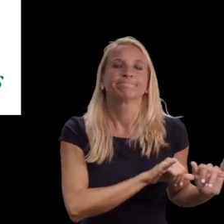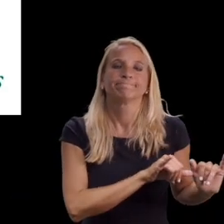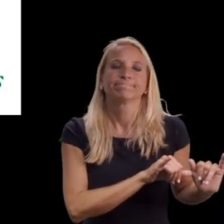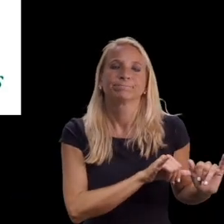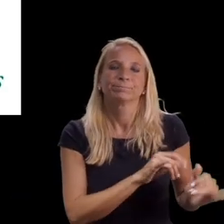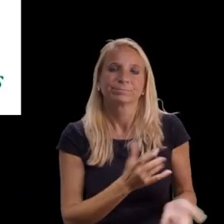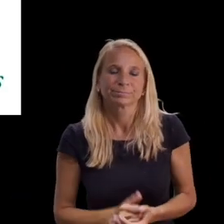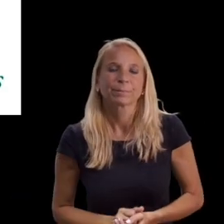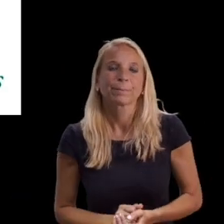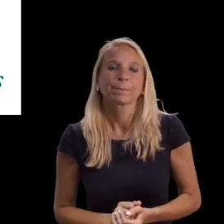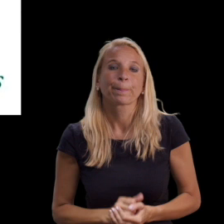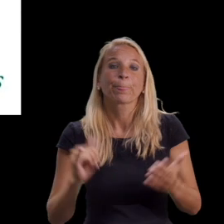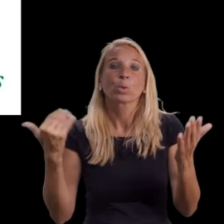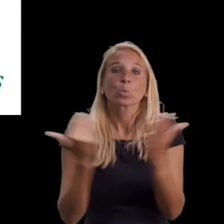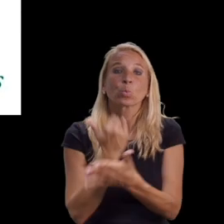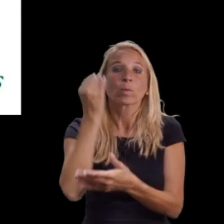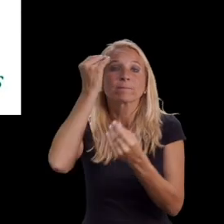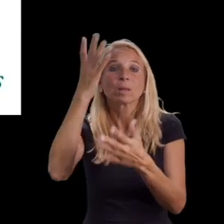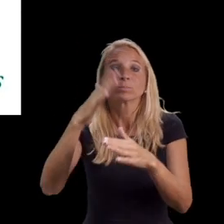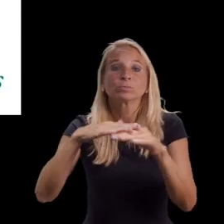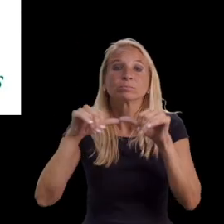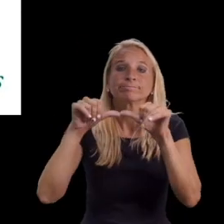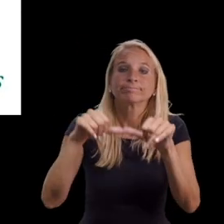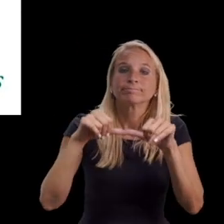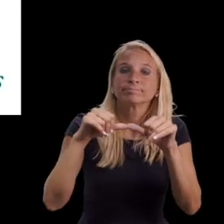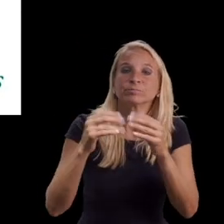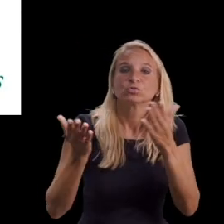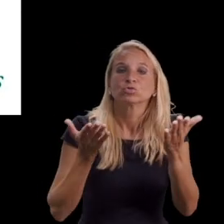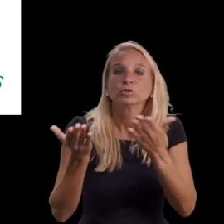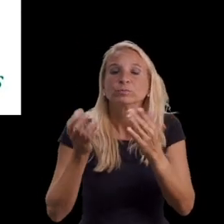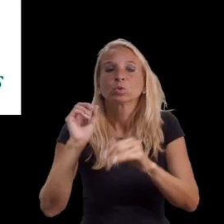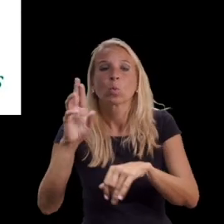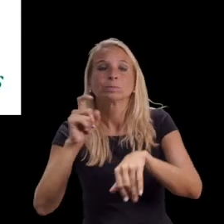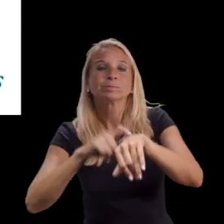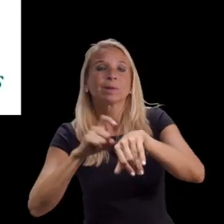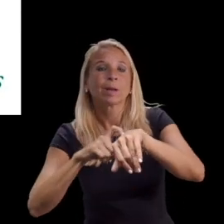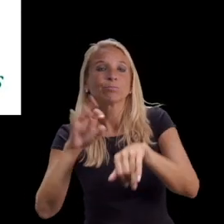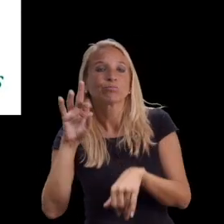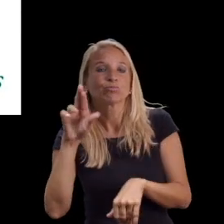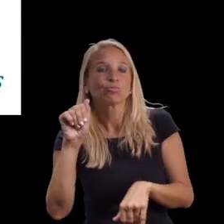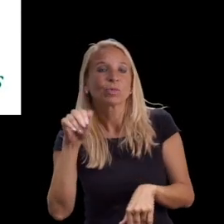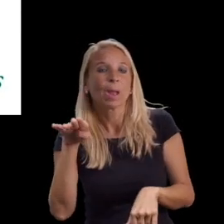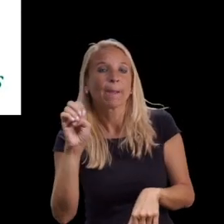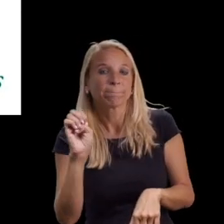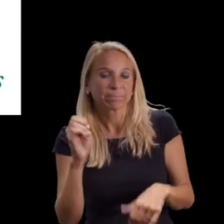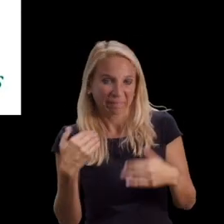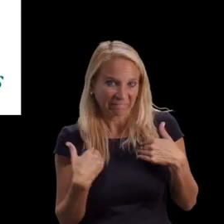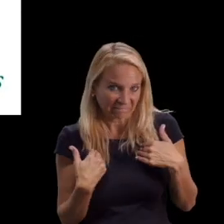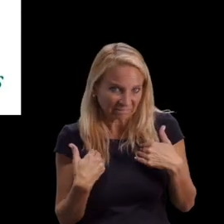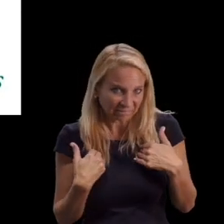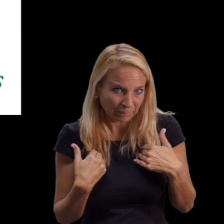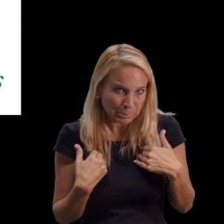There is a new information on continuation of services or a new timeframe.